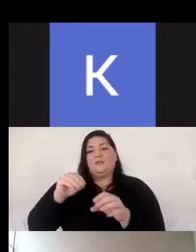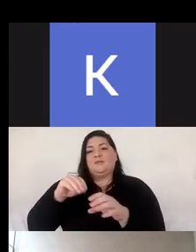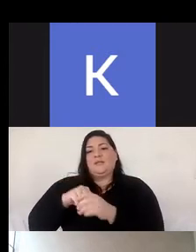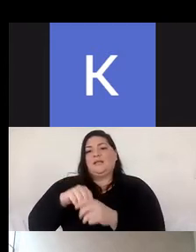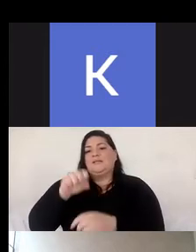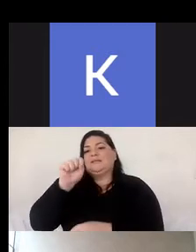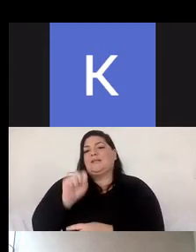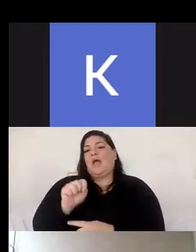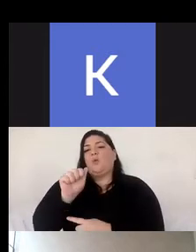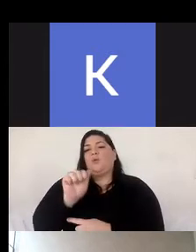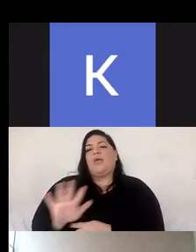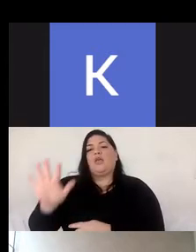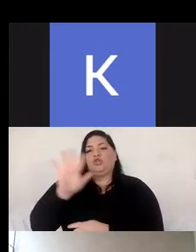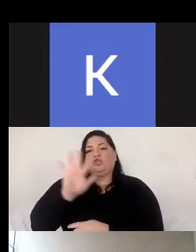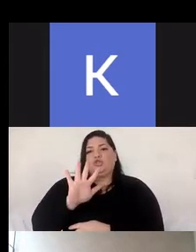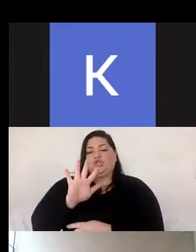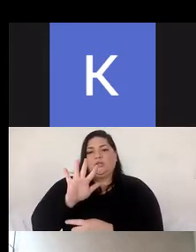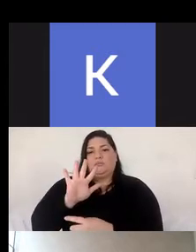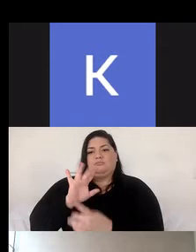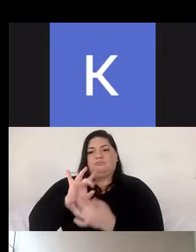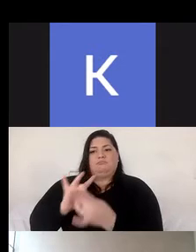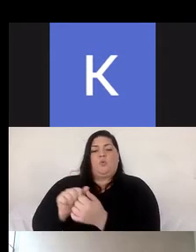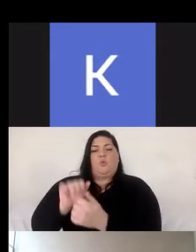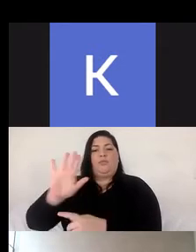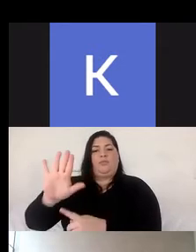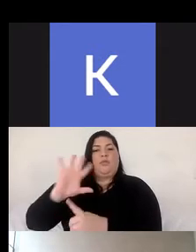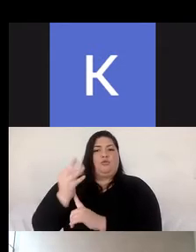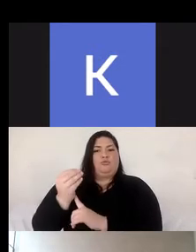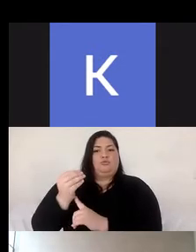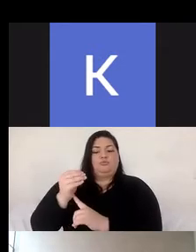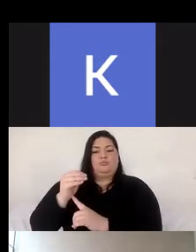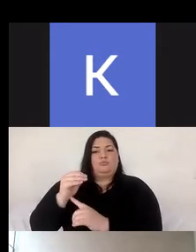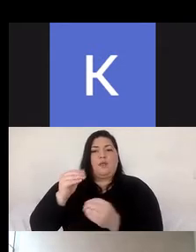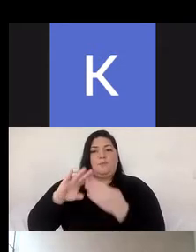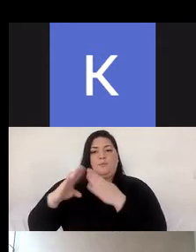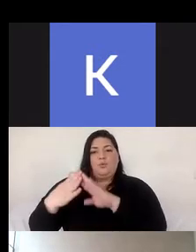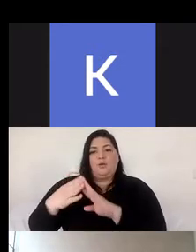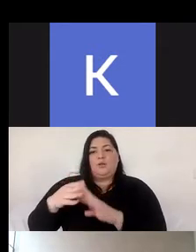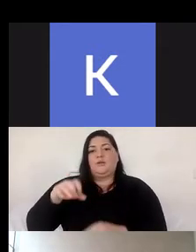and within our communities. Over the last 29 years of Sakhi's existence,